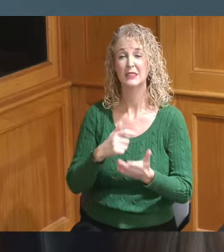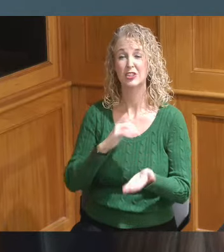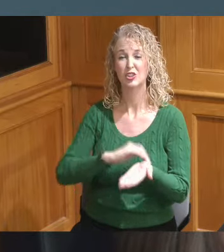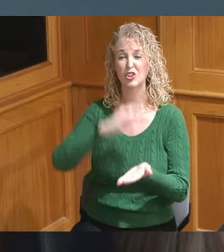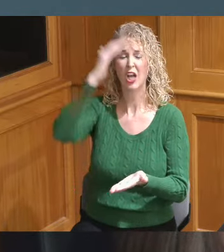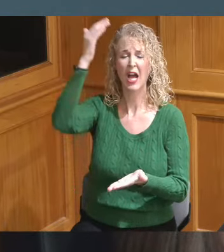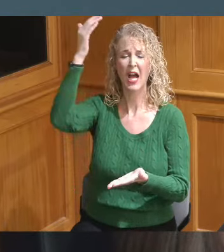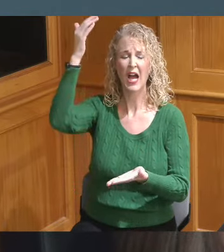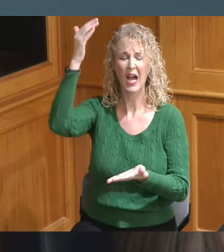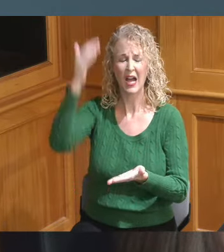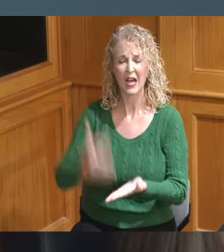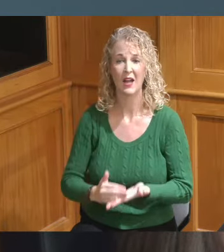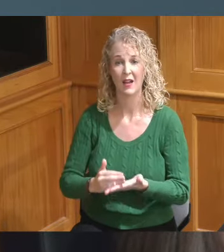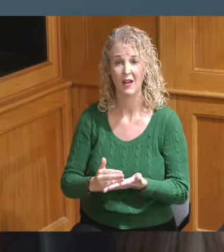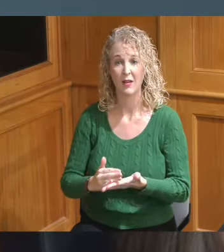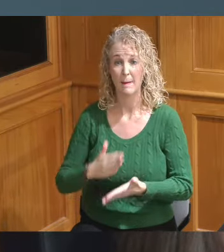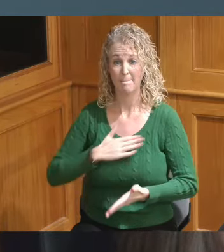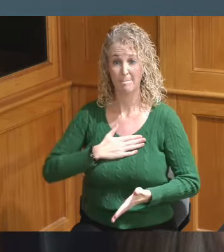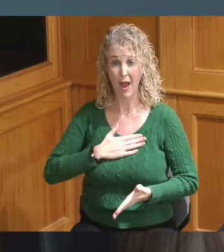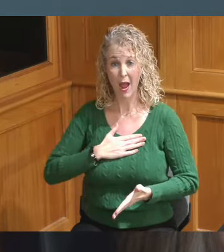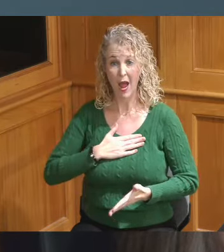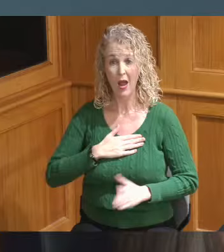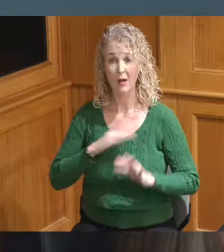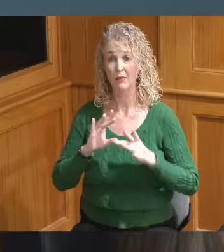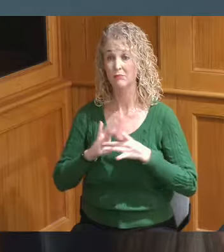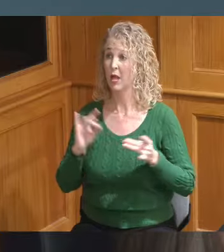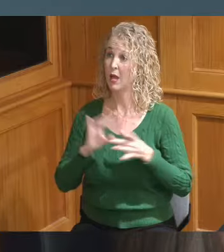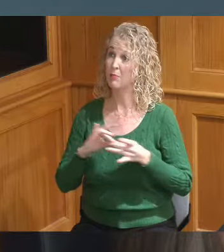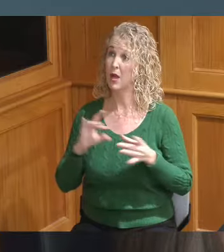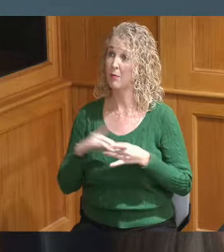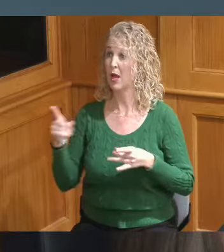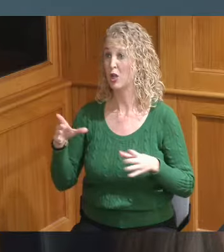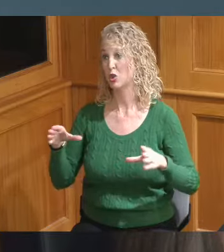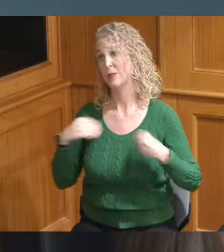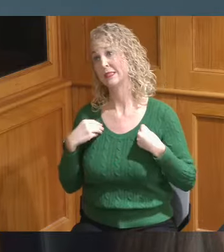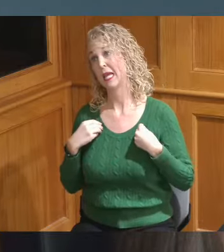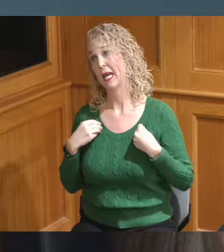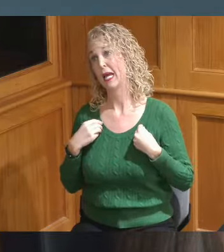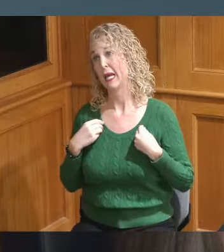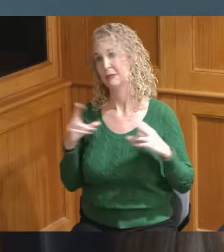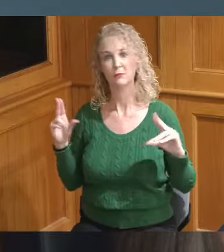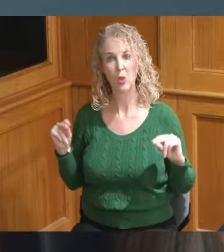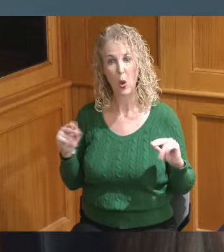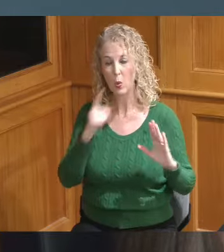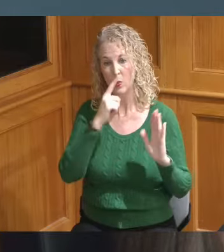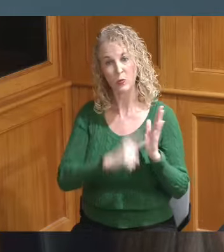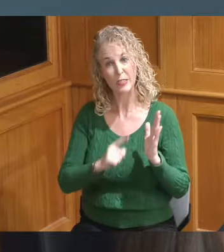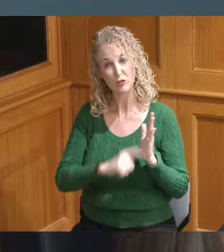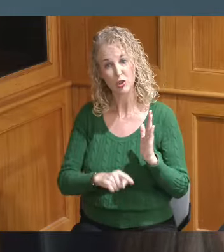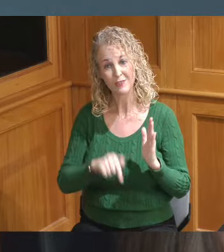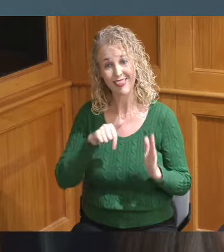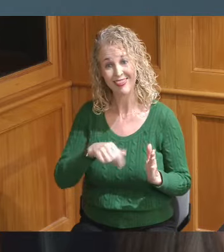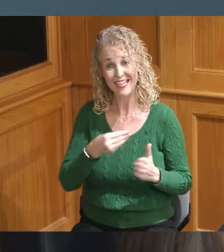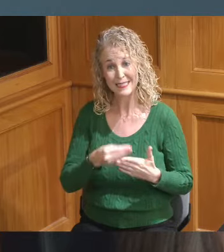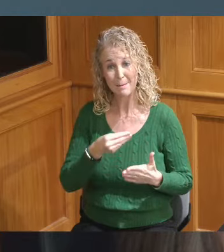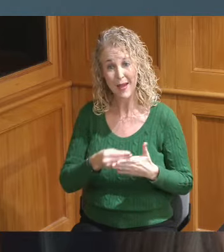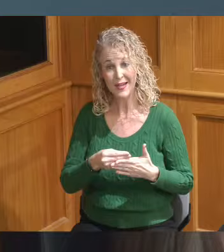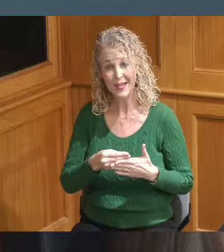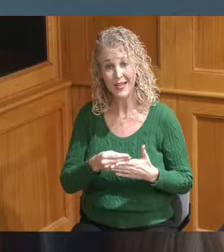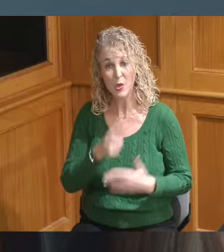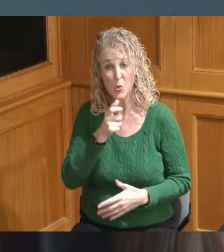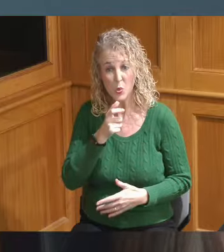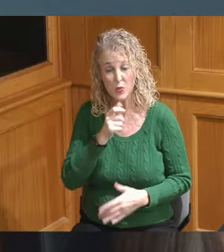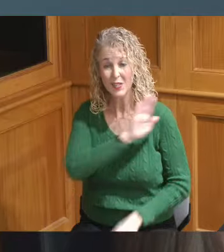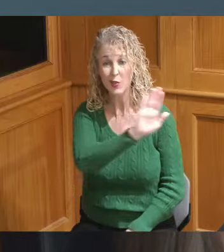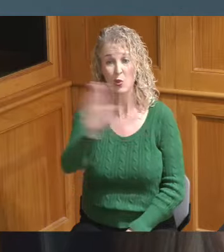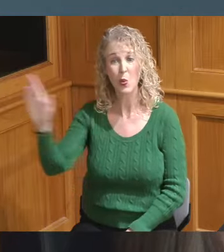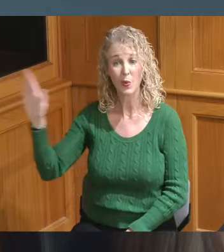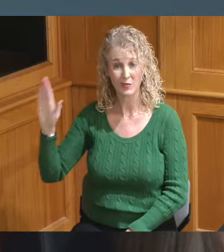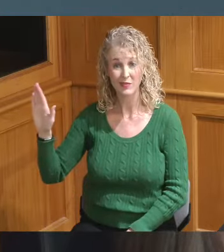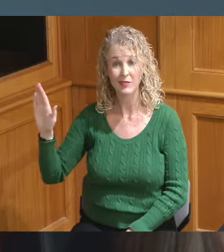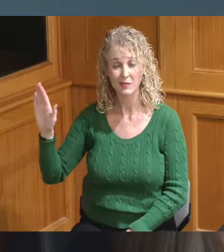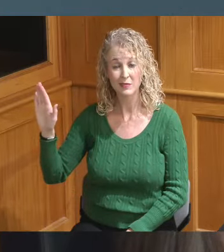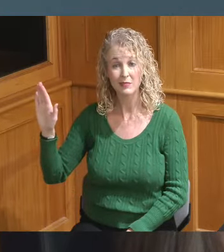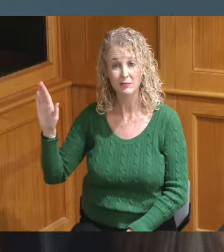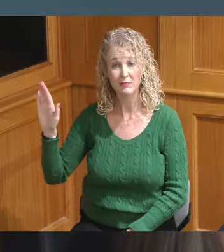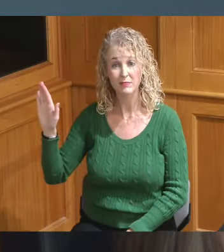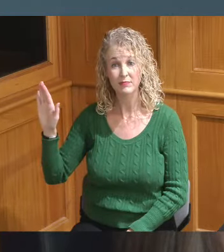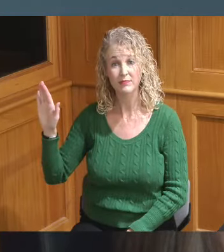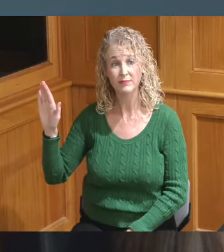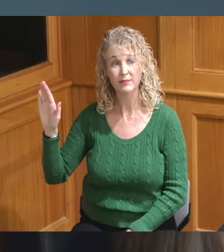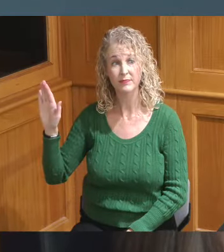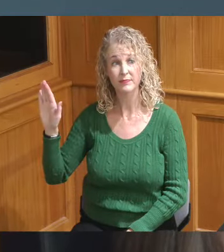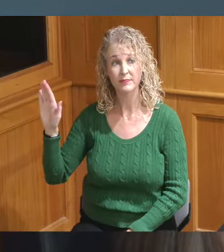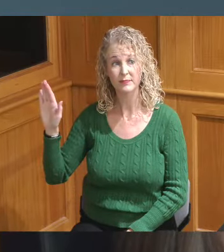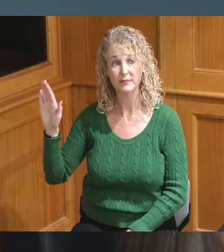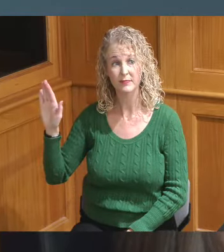accept what's being said up here, but look into it. Research it because this is your money.